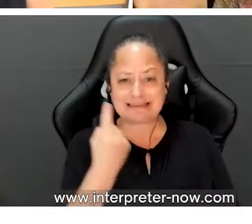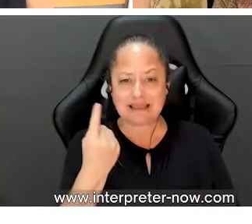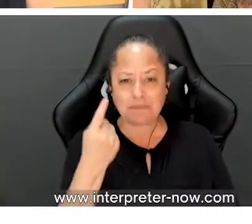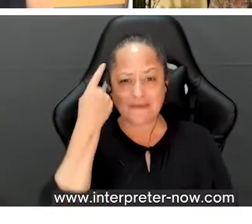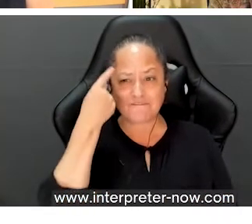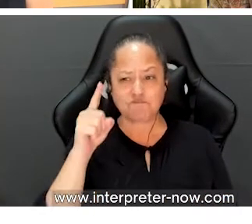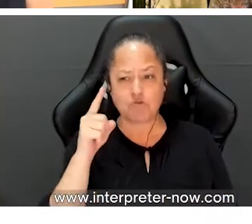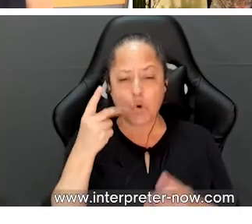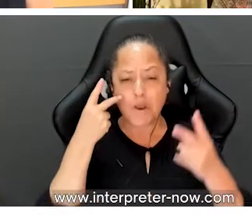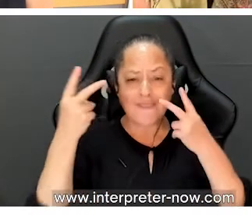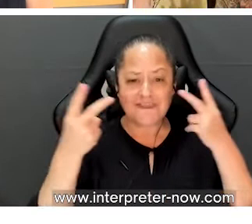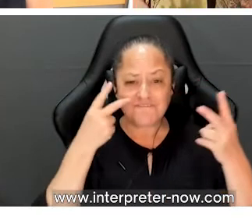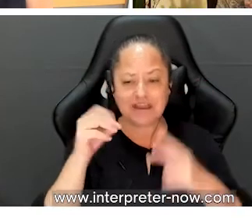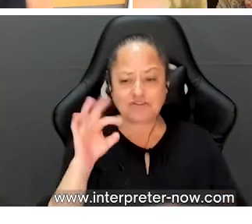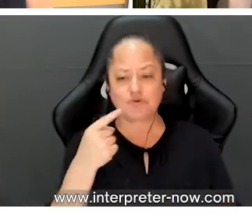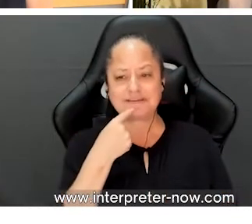saying that we said something about it.